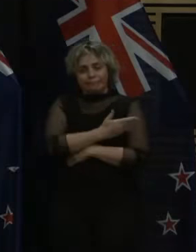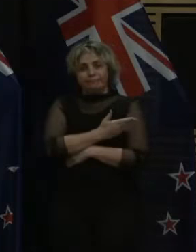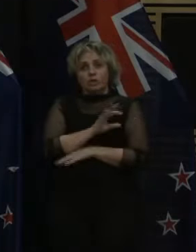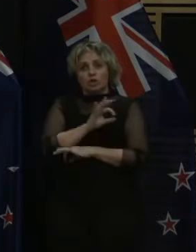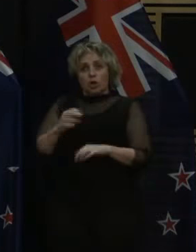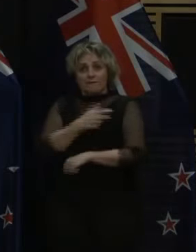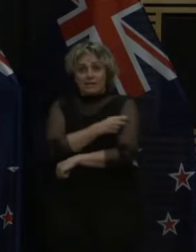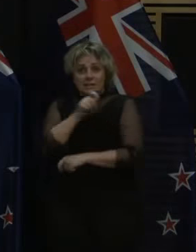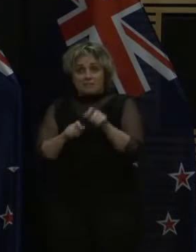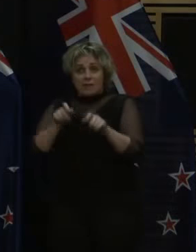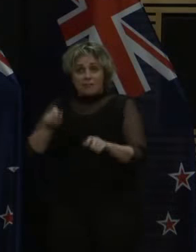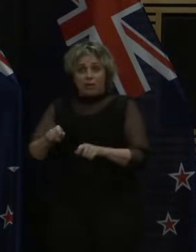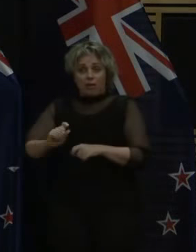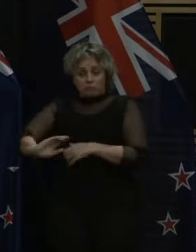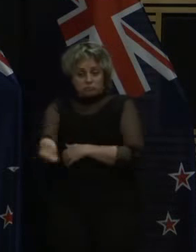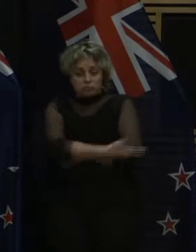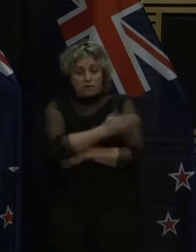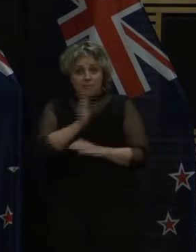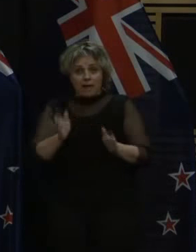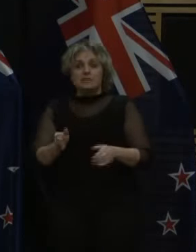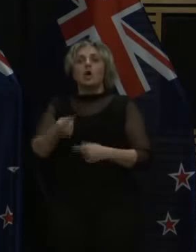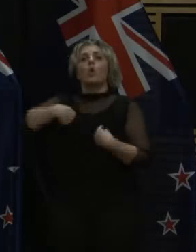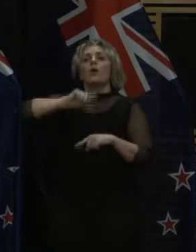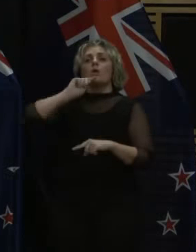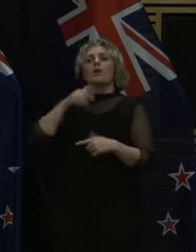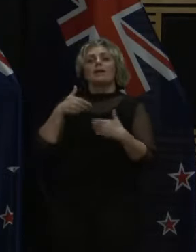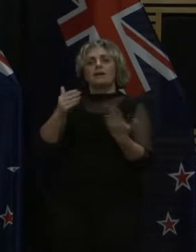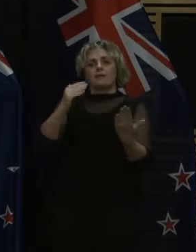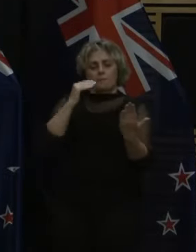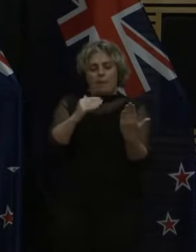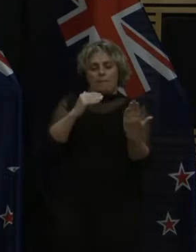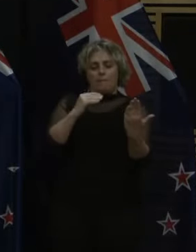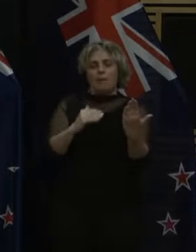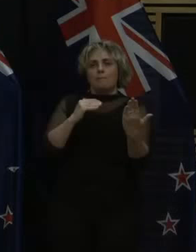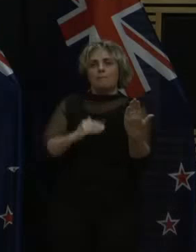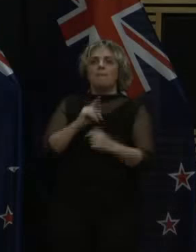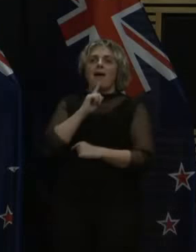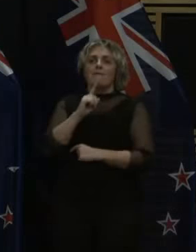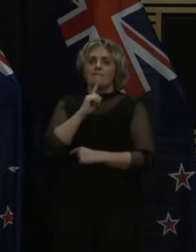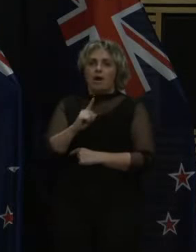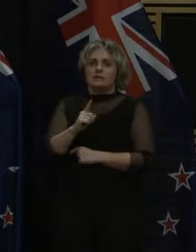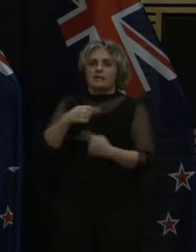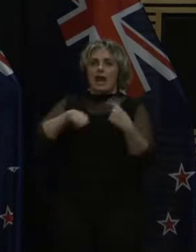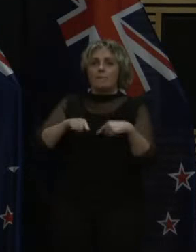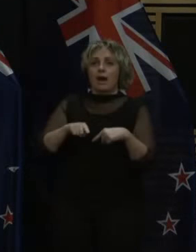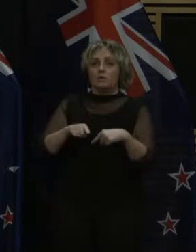care provider not be able to